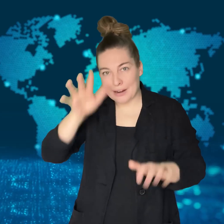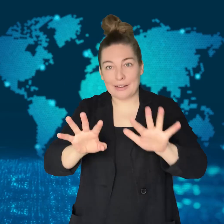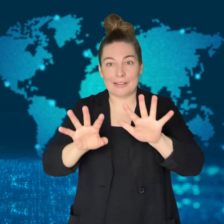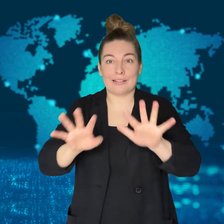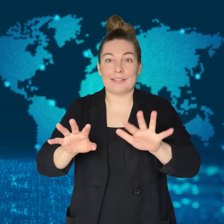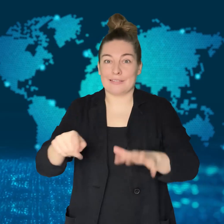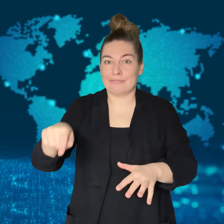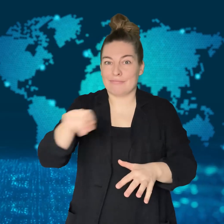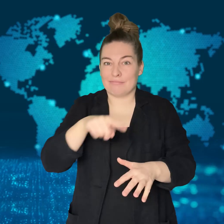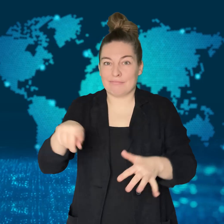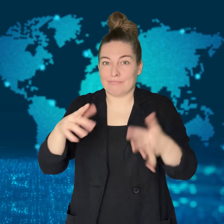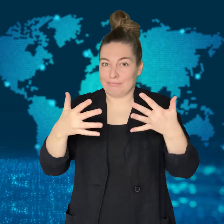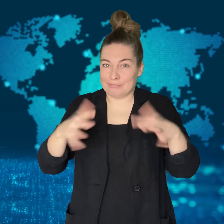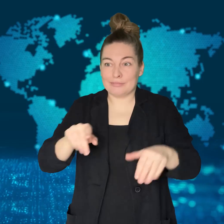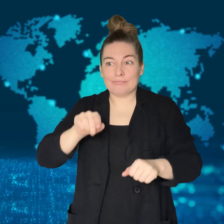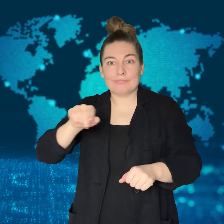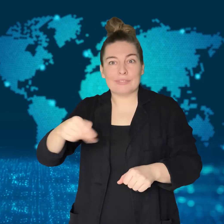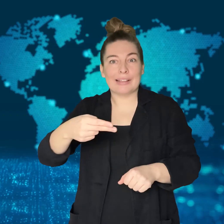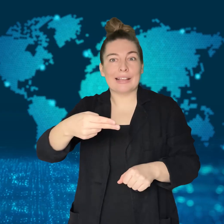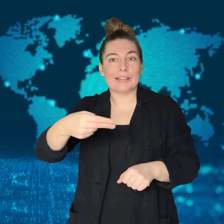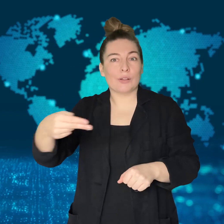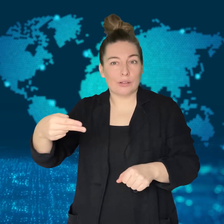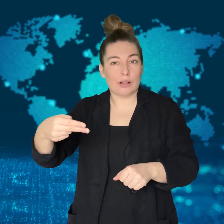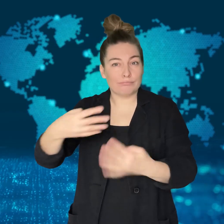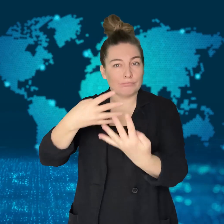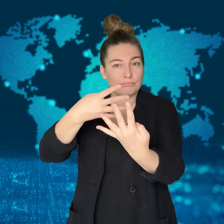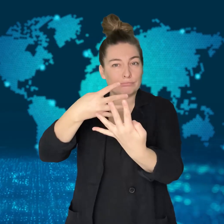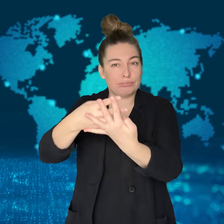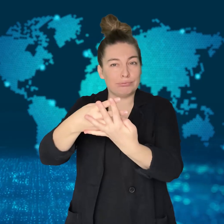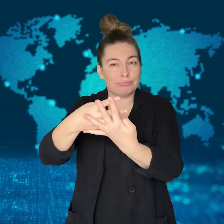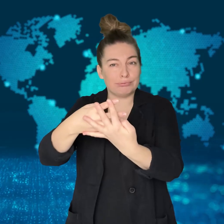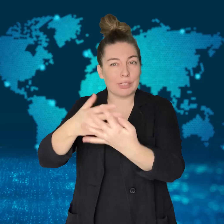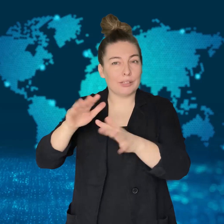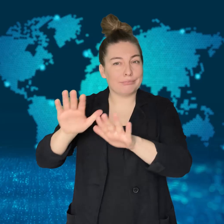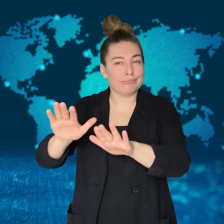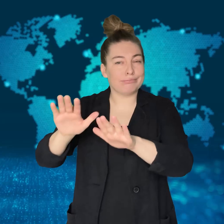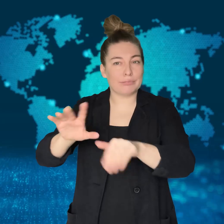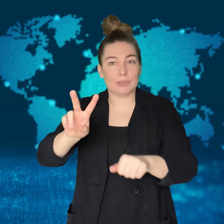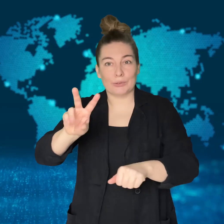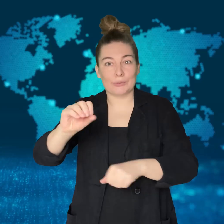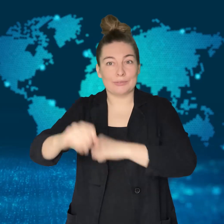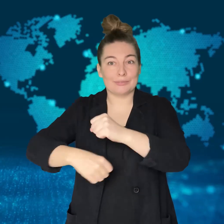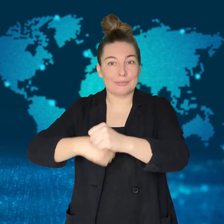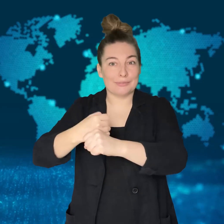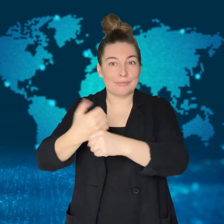have been returned to their homeland, Australia,